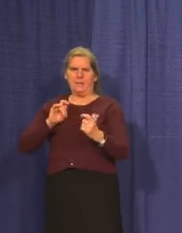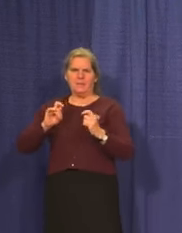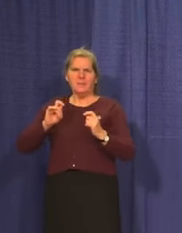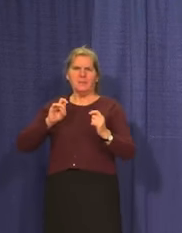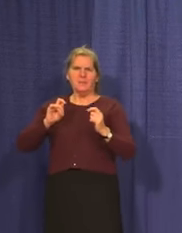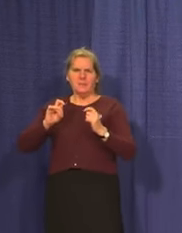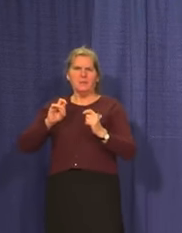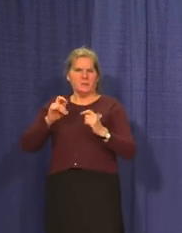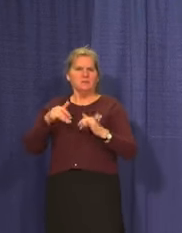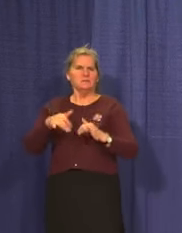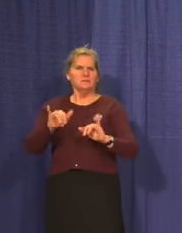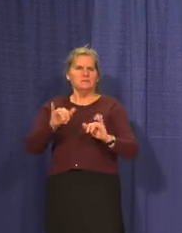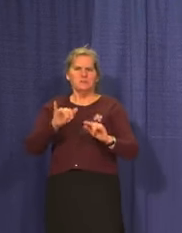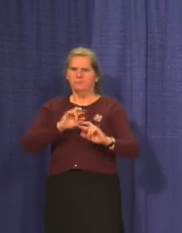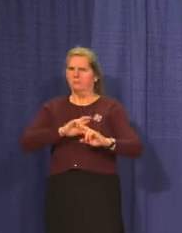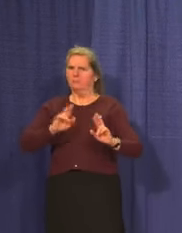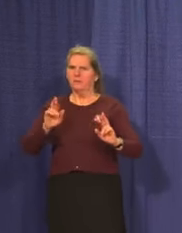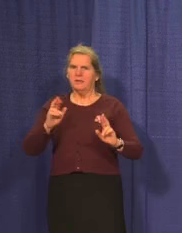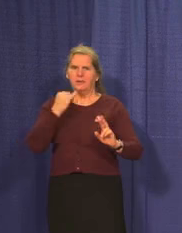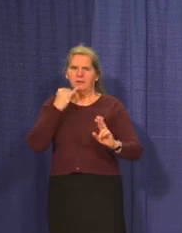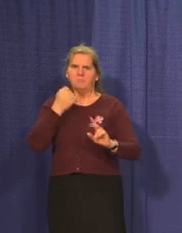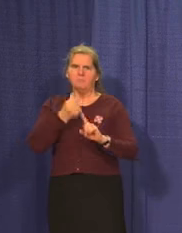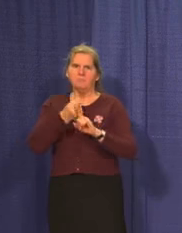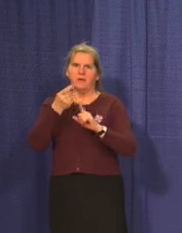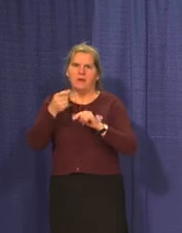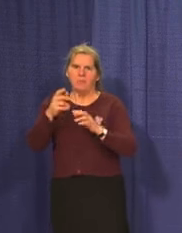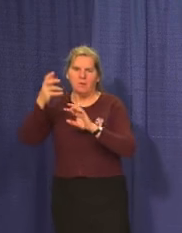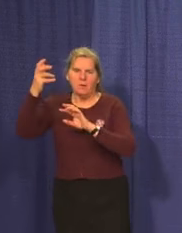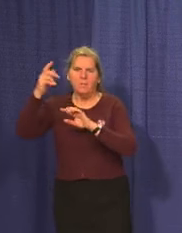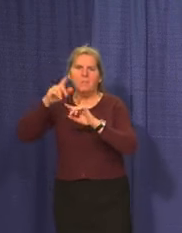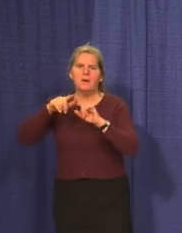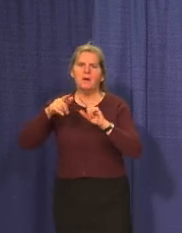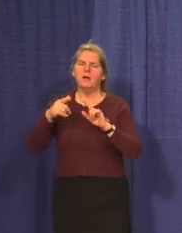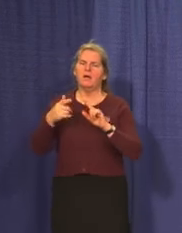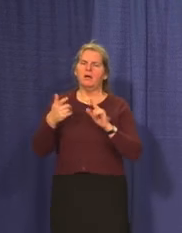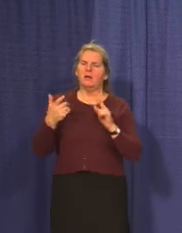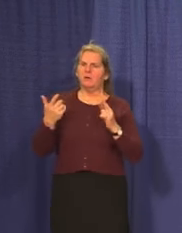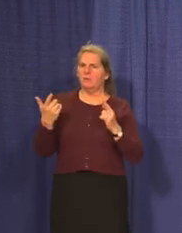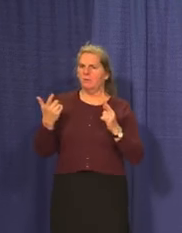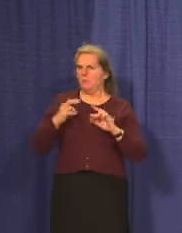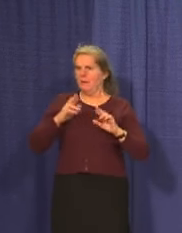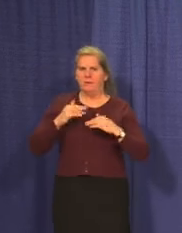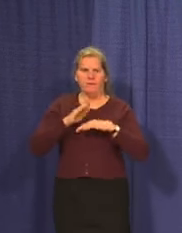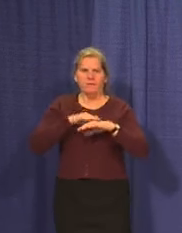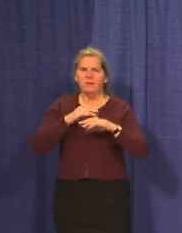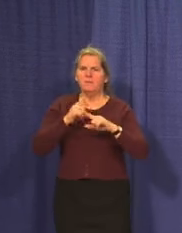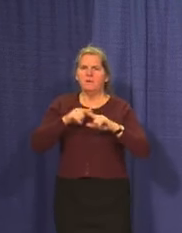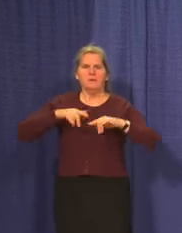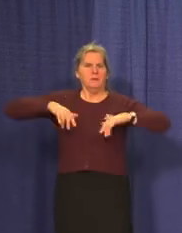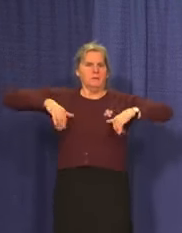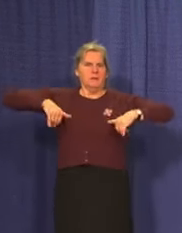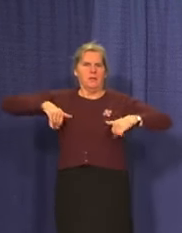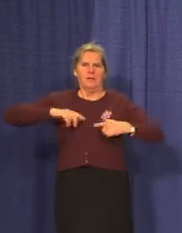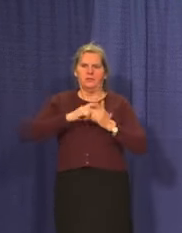THAT SO THAT WE ARE READY AS TO WHAT WE MIGHT HAVE TO DO AND IN